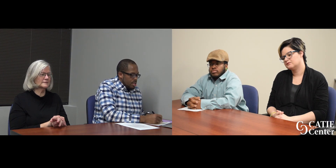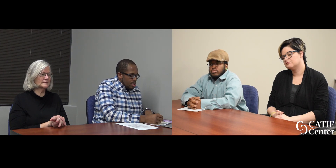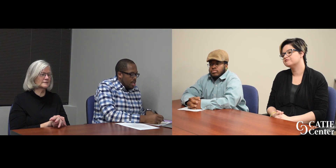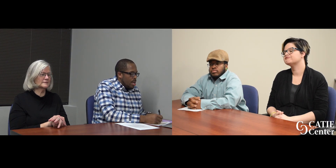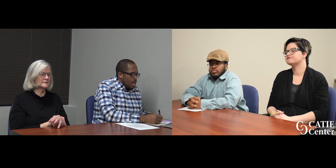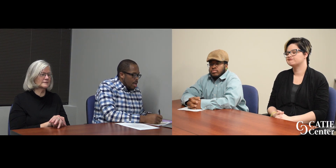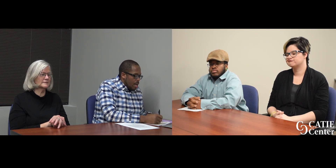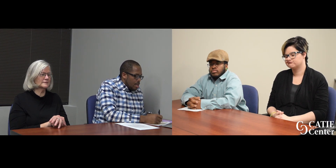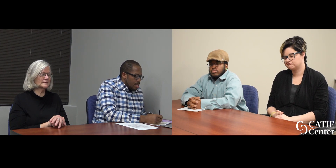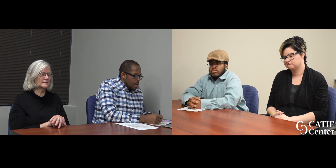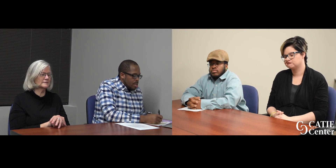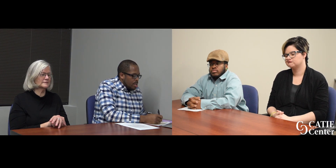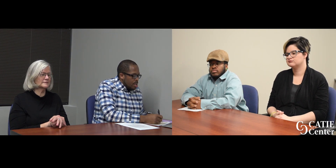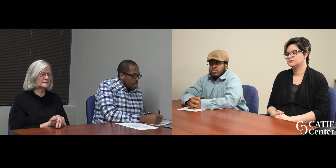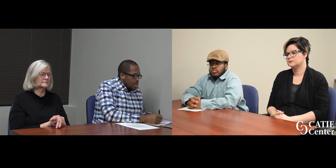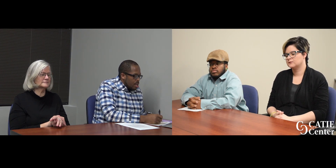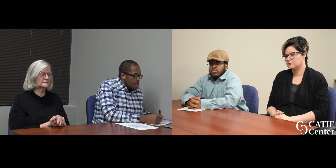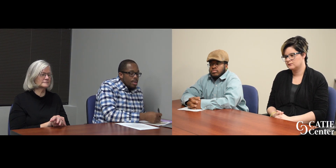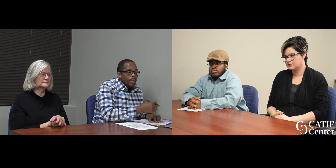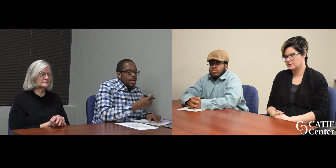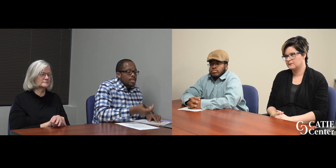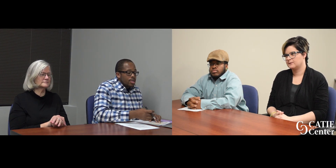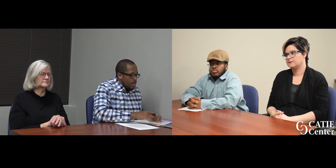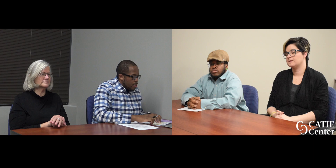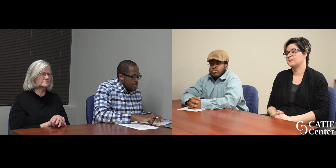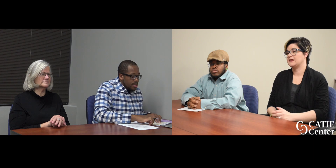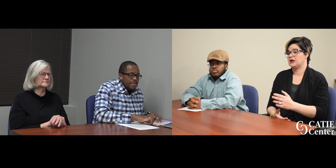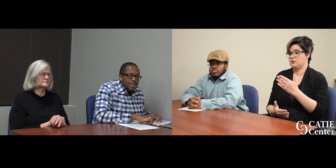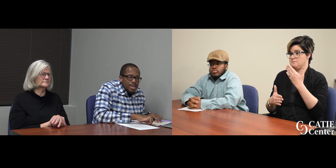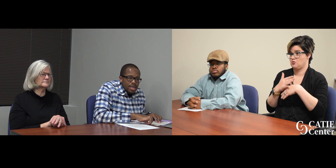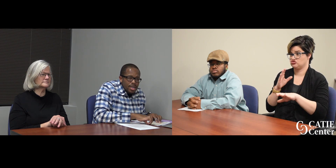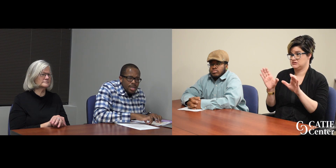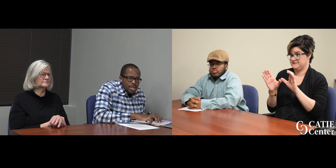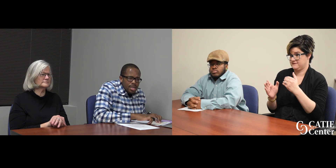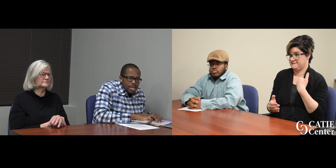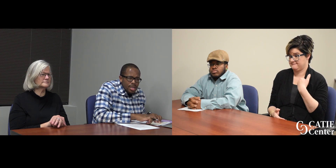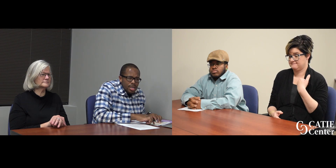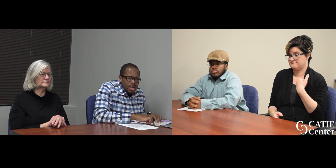That's young. And then may I see your birth certificate?